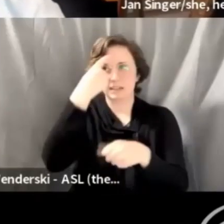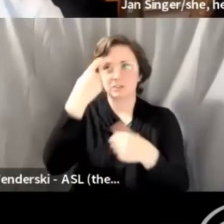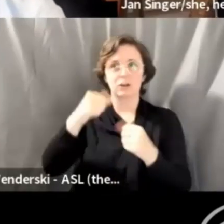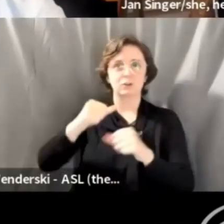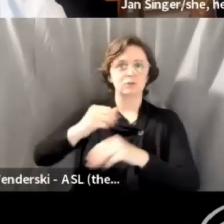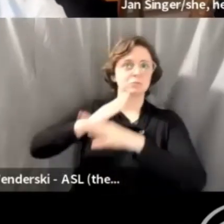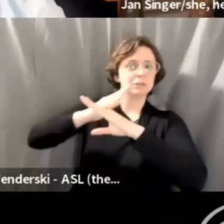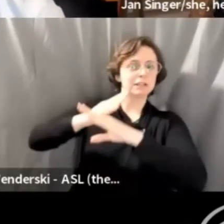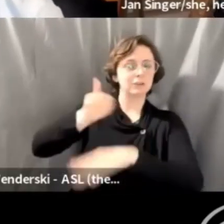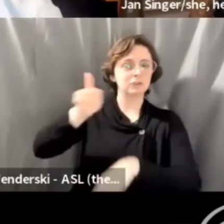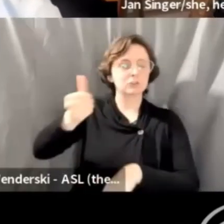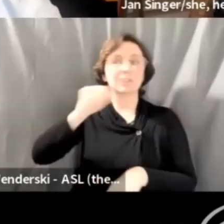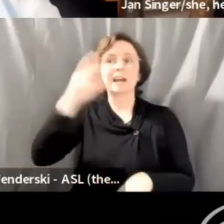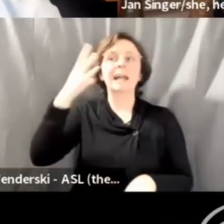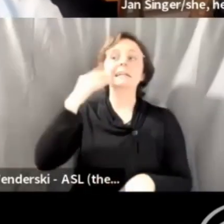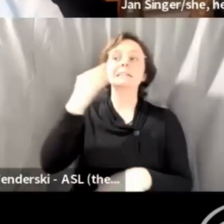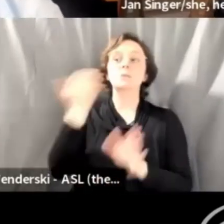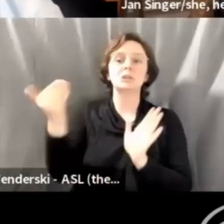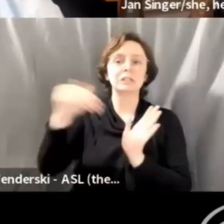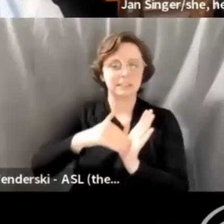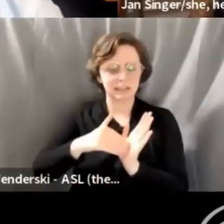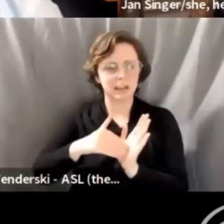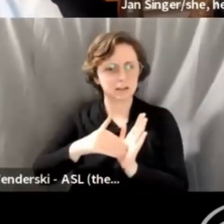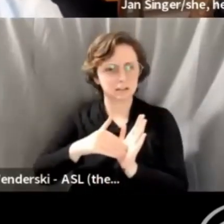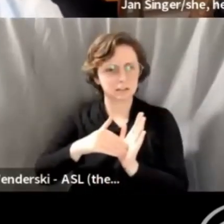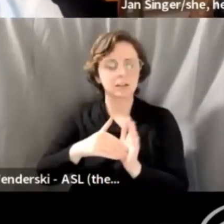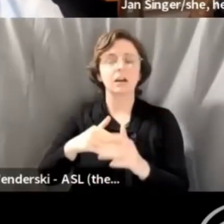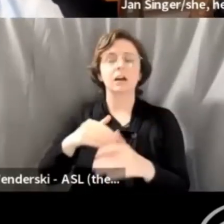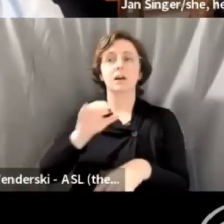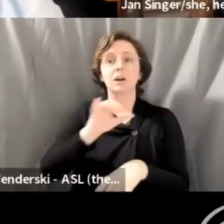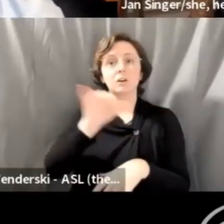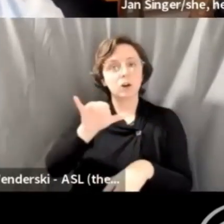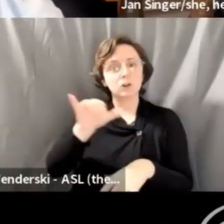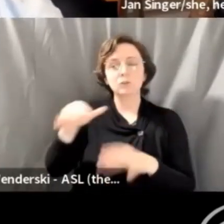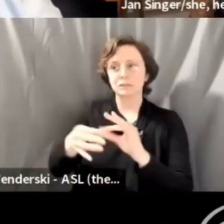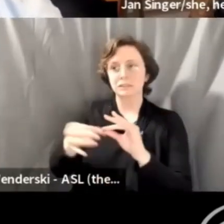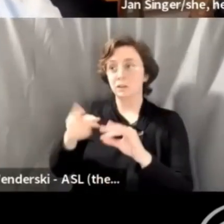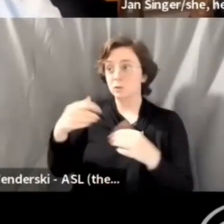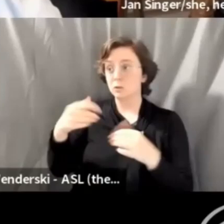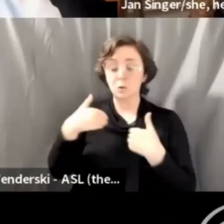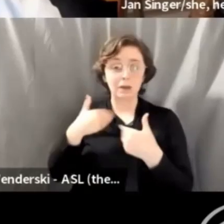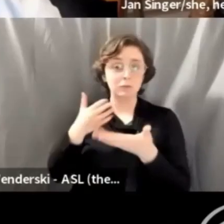and not want to go through that again. But then also to say you have a right to be skeptical here,